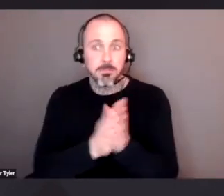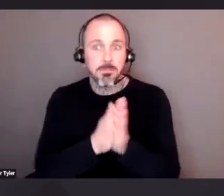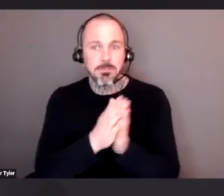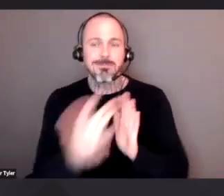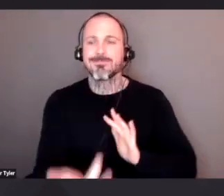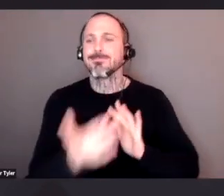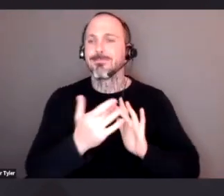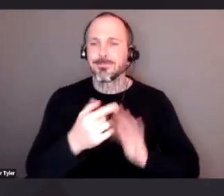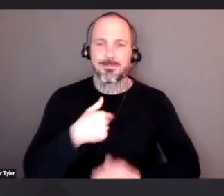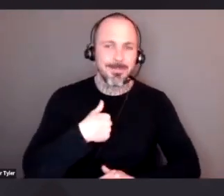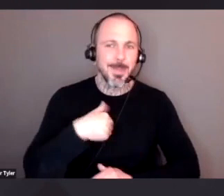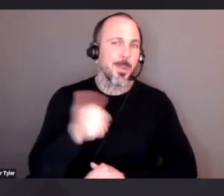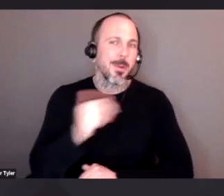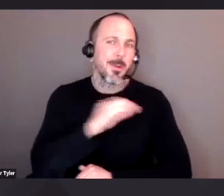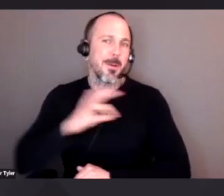A few housekeeping items before we begin.